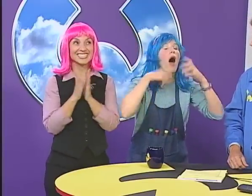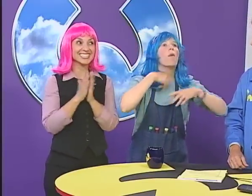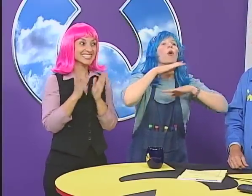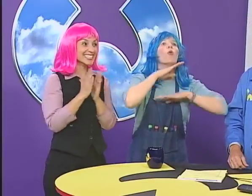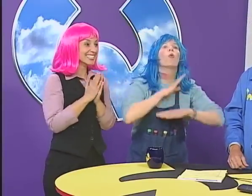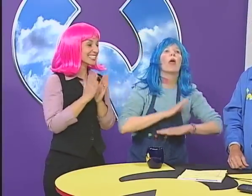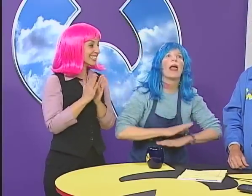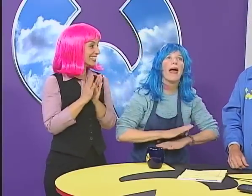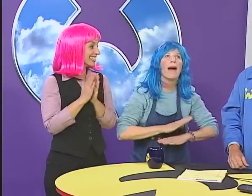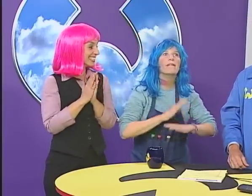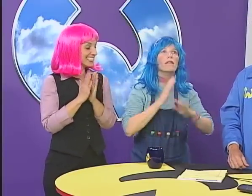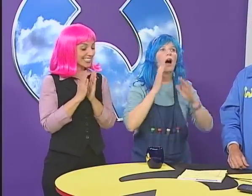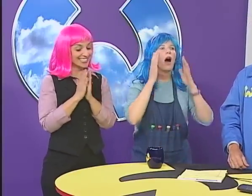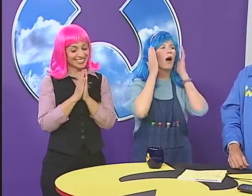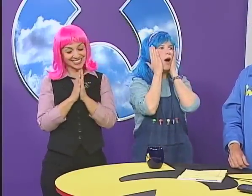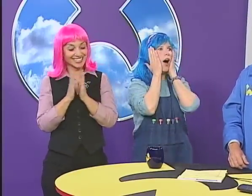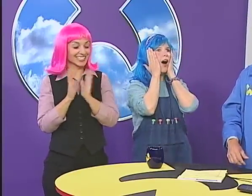I'M RELIEVED.